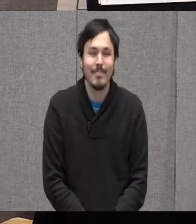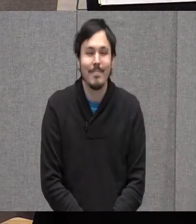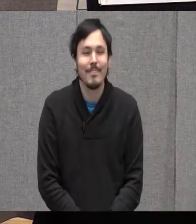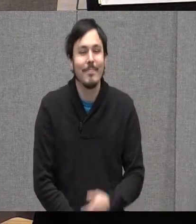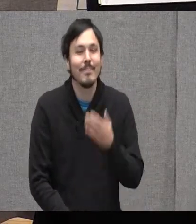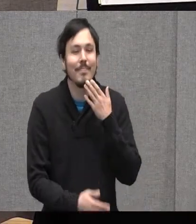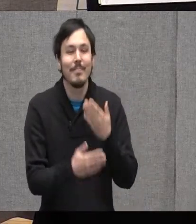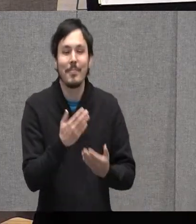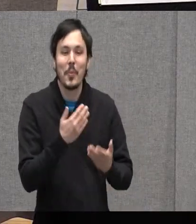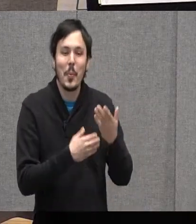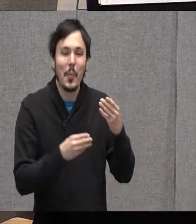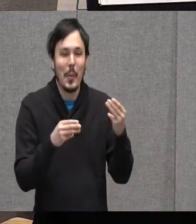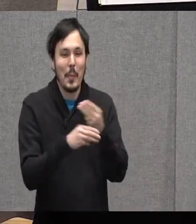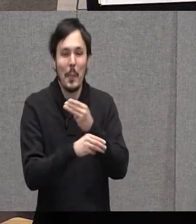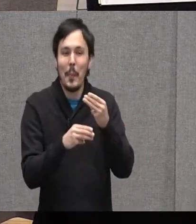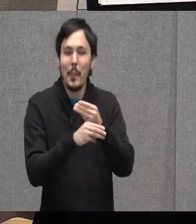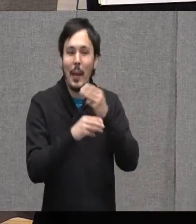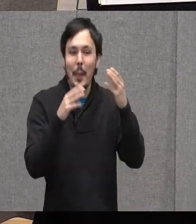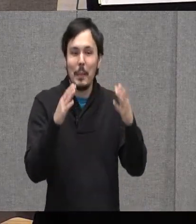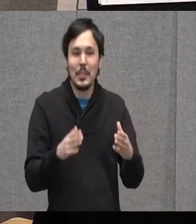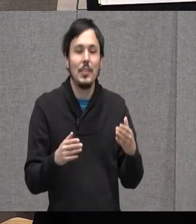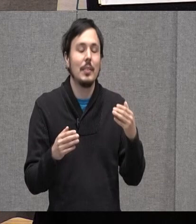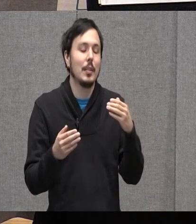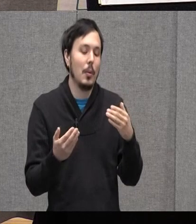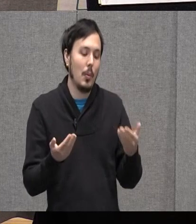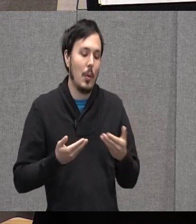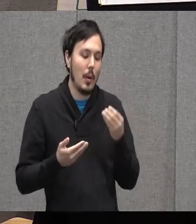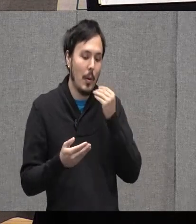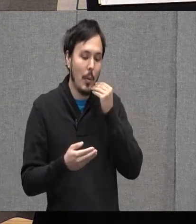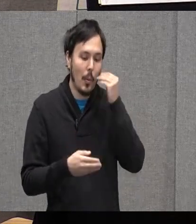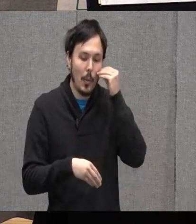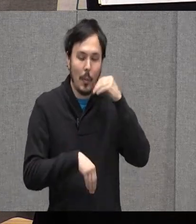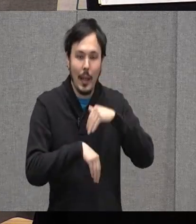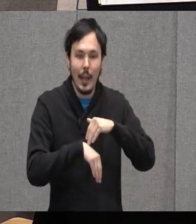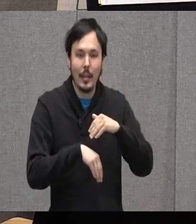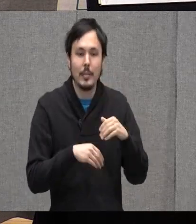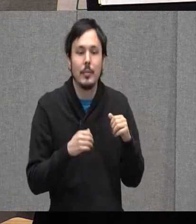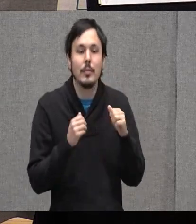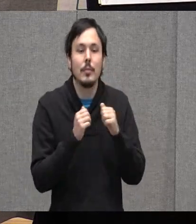Good morning, mathematicians. Welcome to At Home with APS. I'm Mrs. Obenshain.